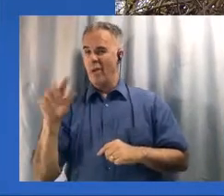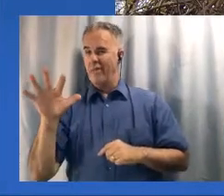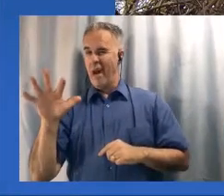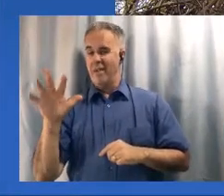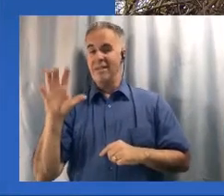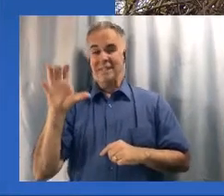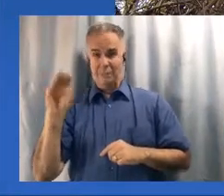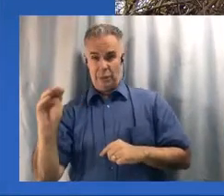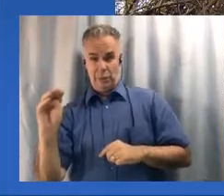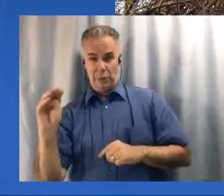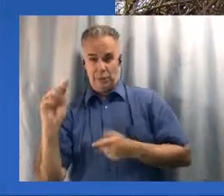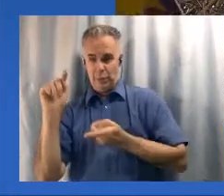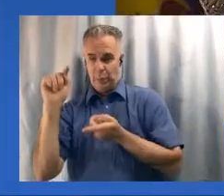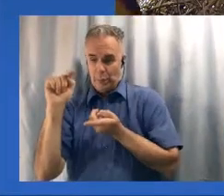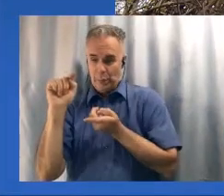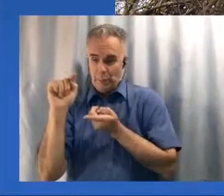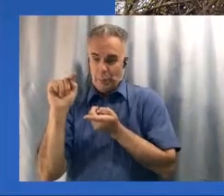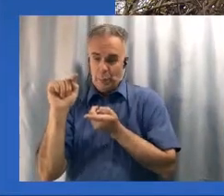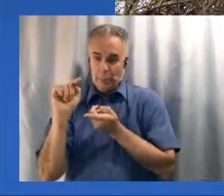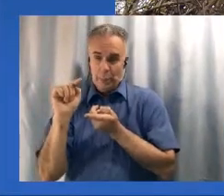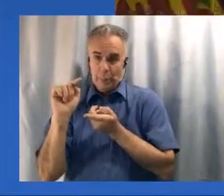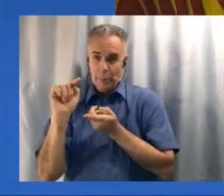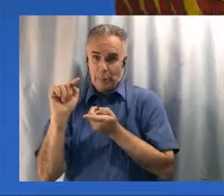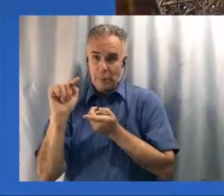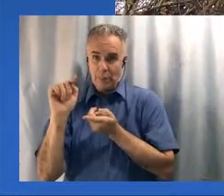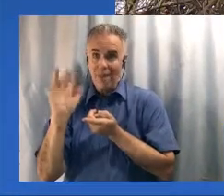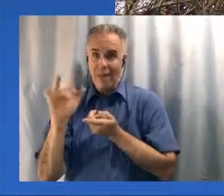from the top of its head to the tip of its tail.